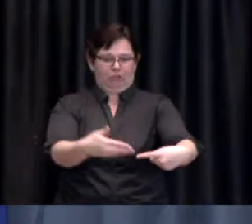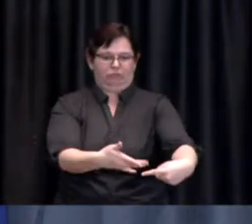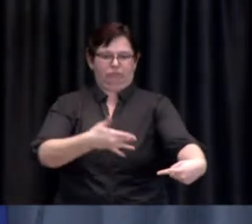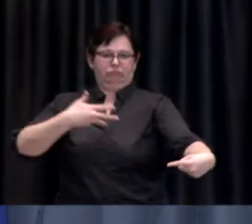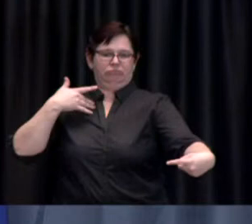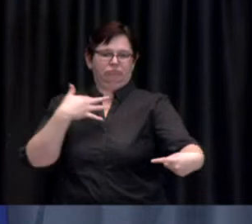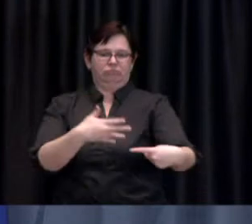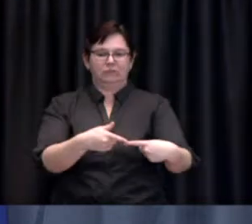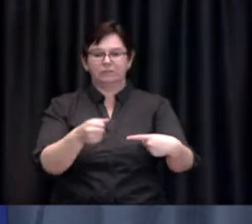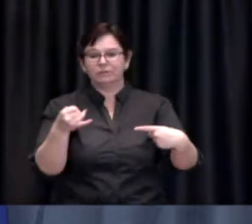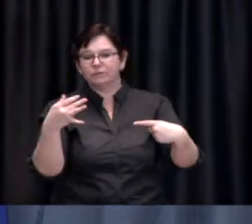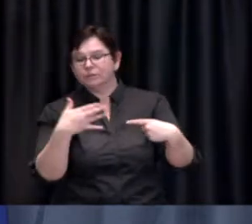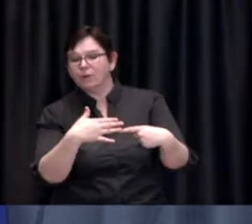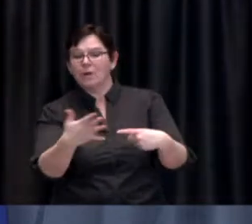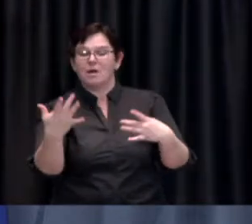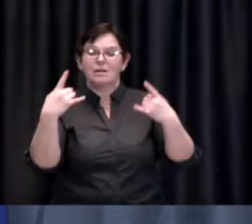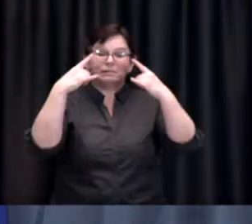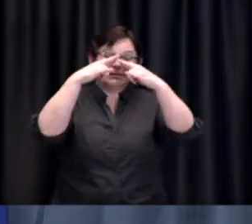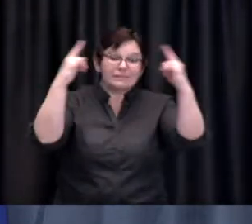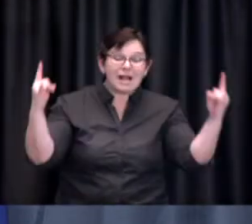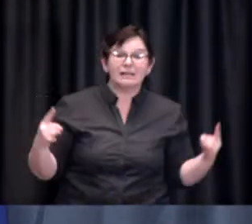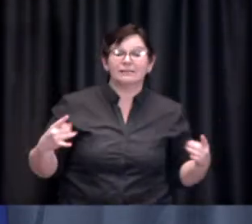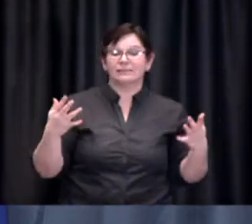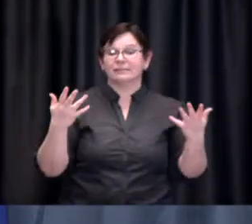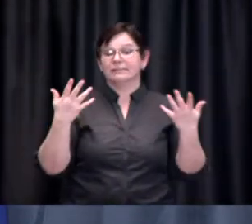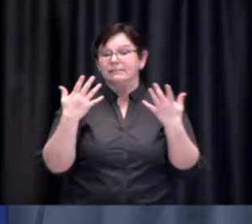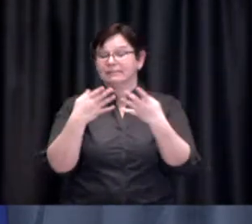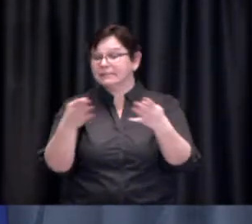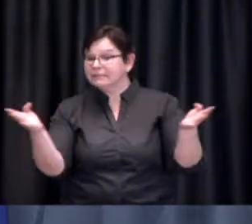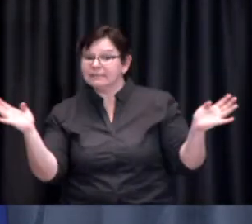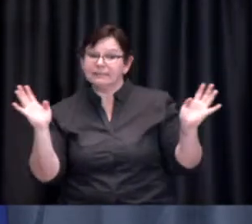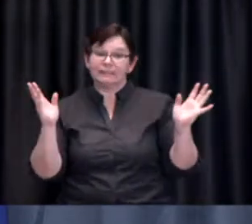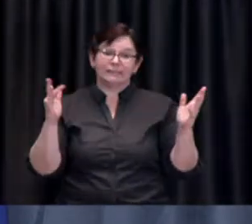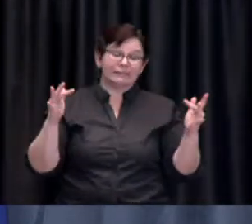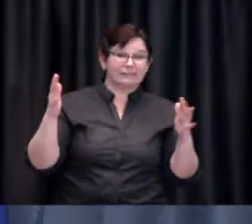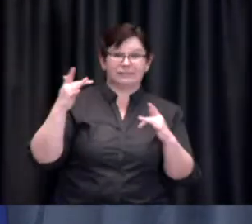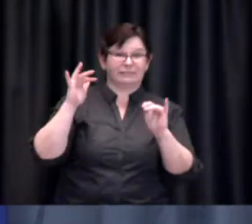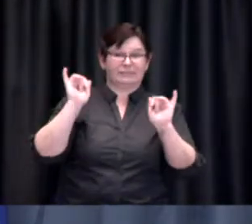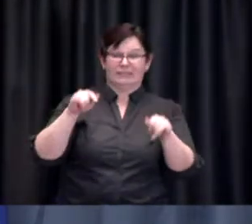but closer than you think. We have not dealt with the period into August when the CNE would happen or